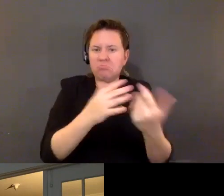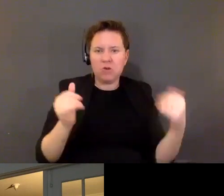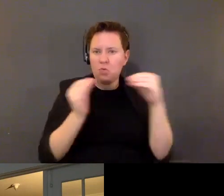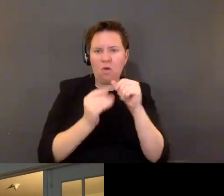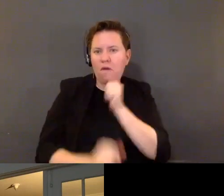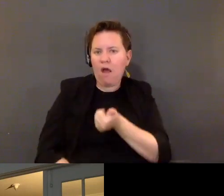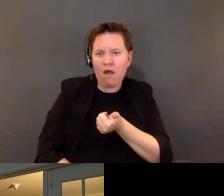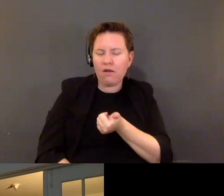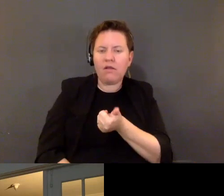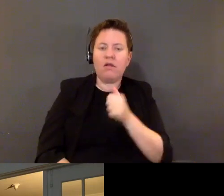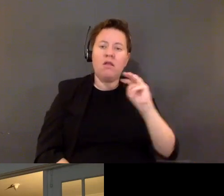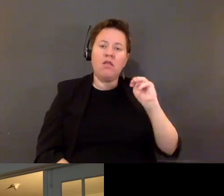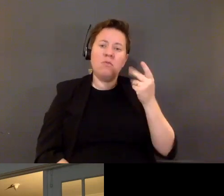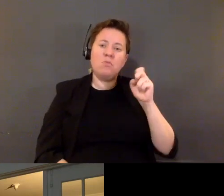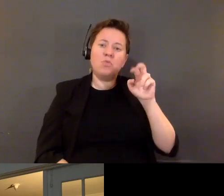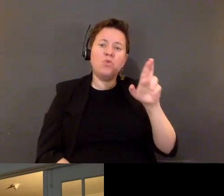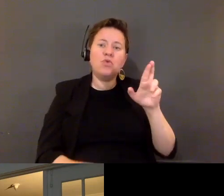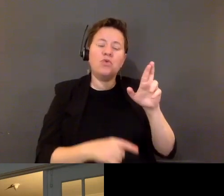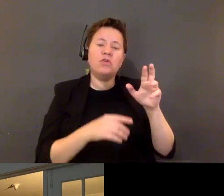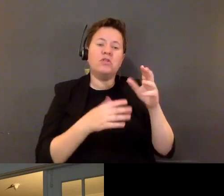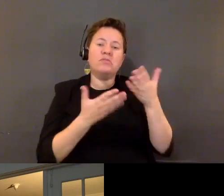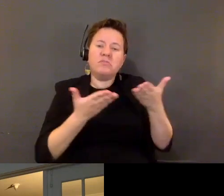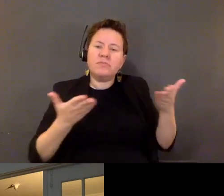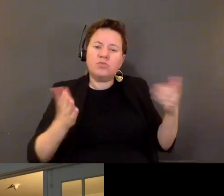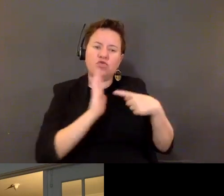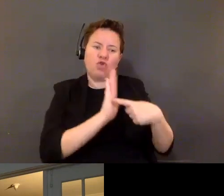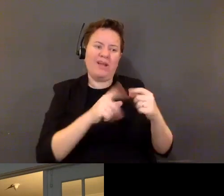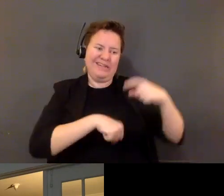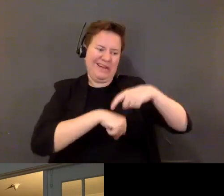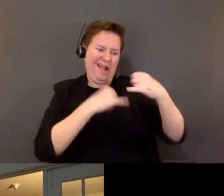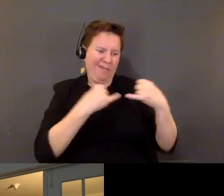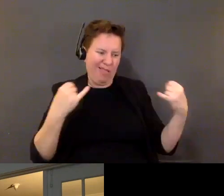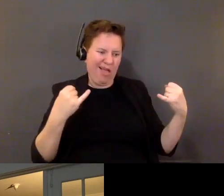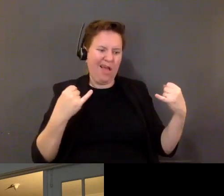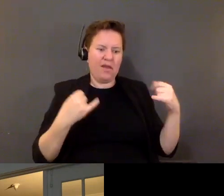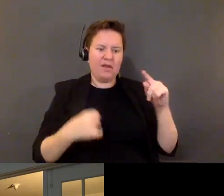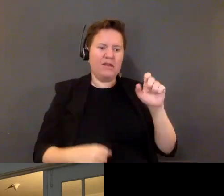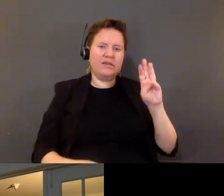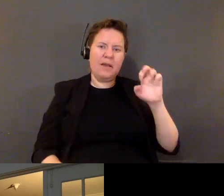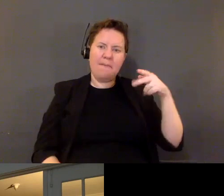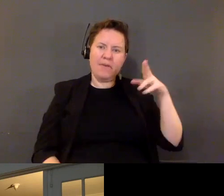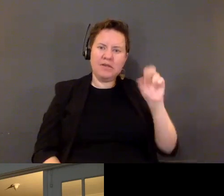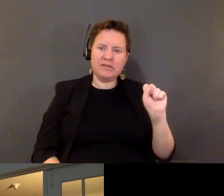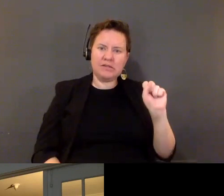the motor specimens exist in a split timeline a tempest buffer tempest bifida that flows